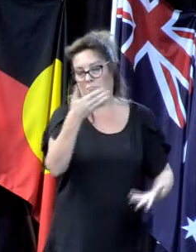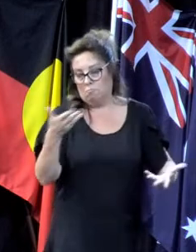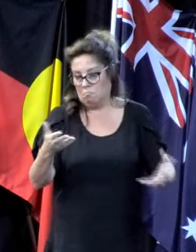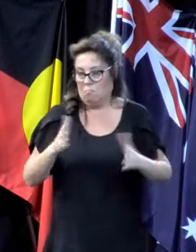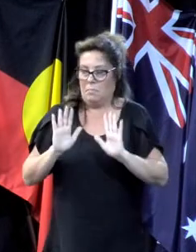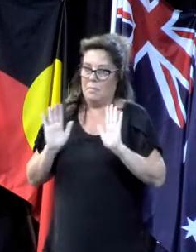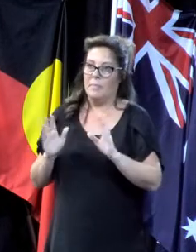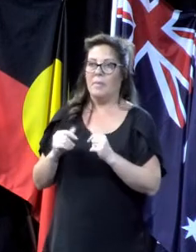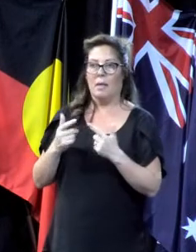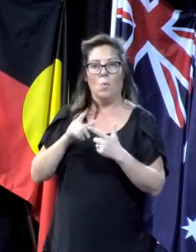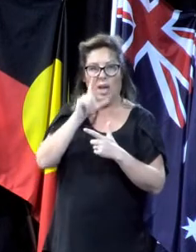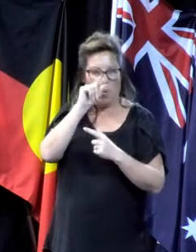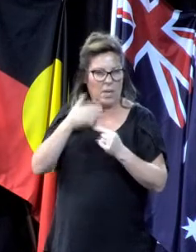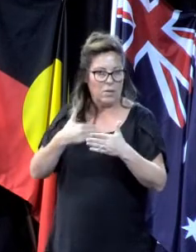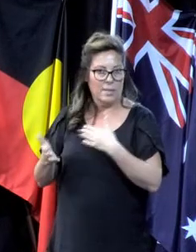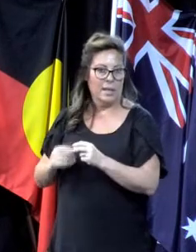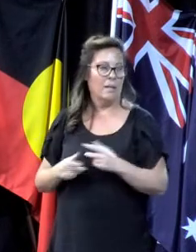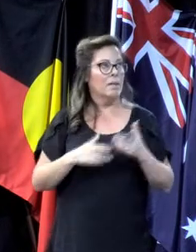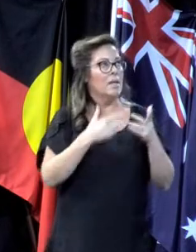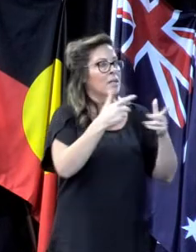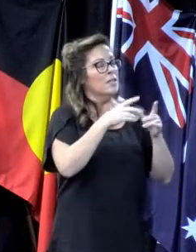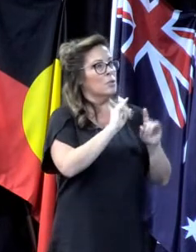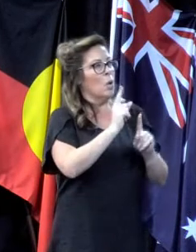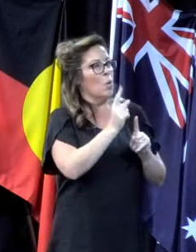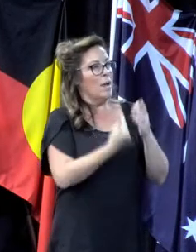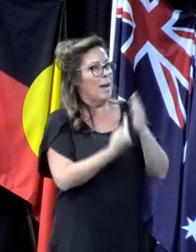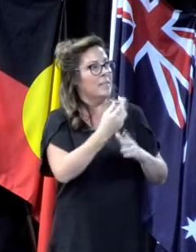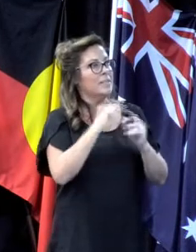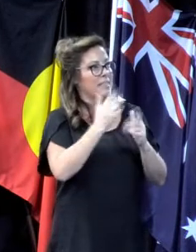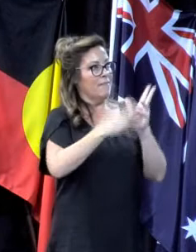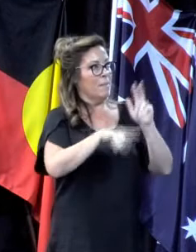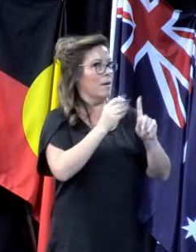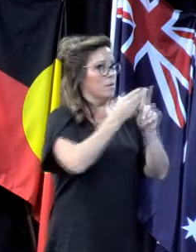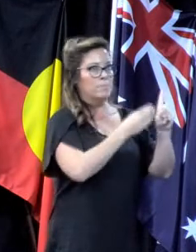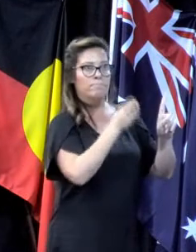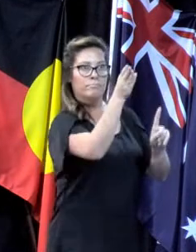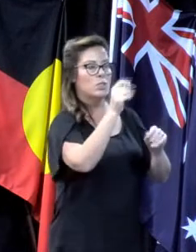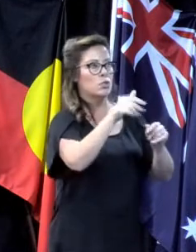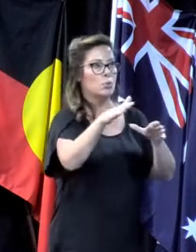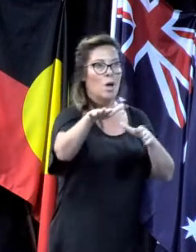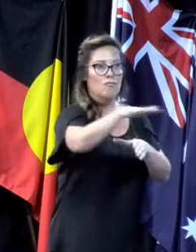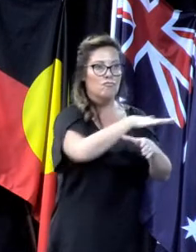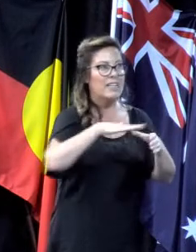how does... How does the process then work? Same process, the regional office makes contact